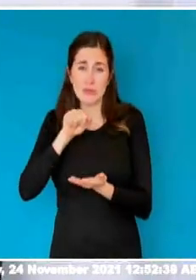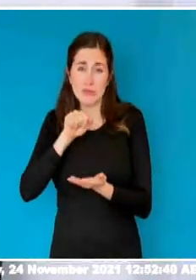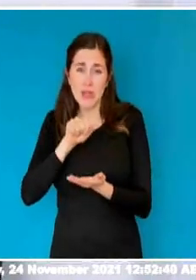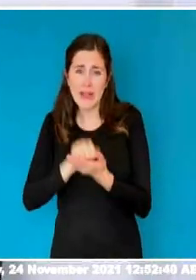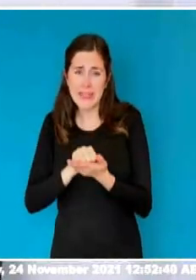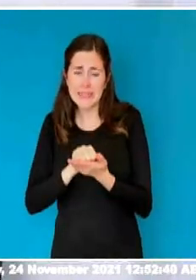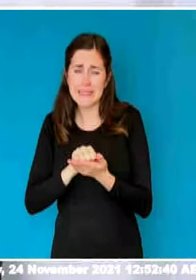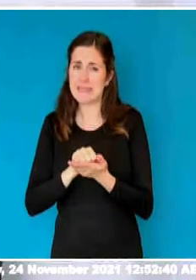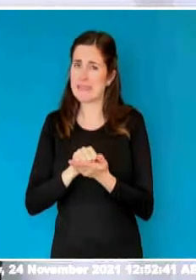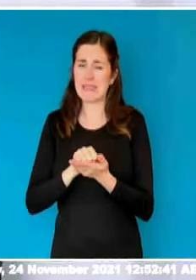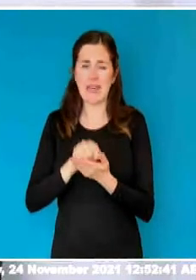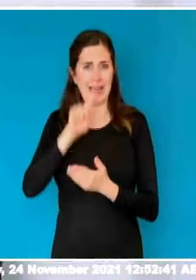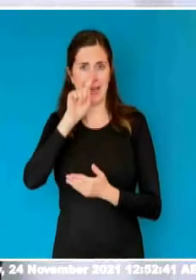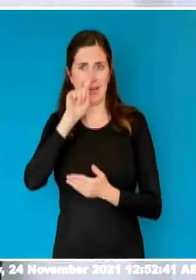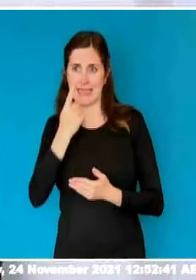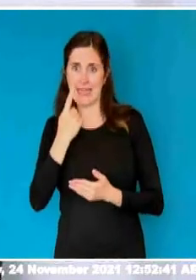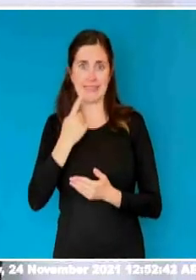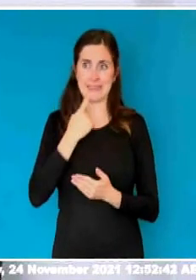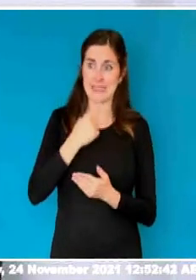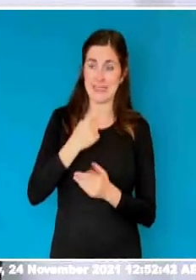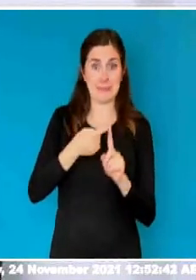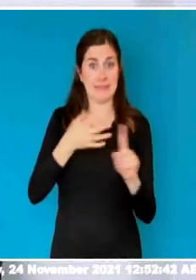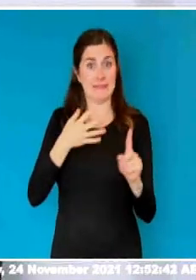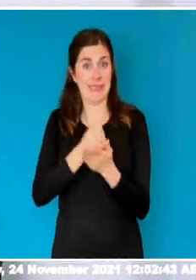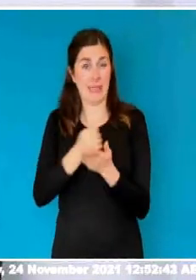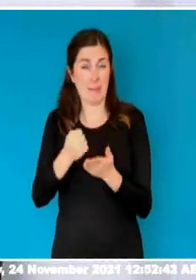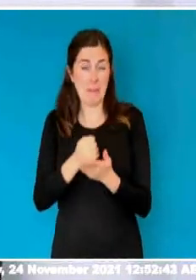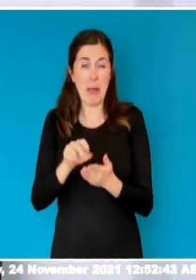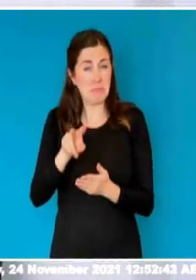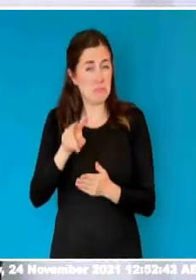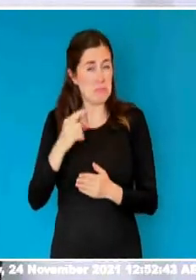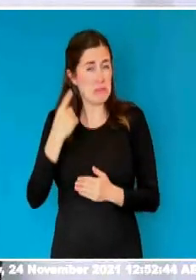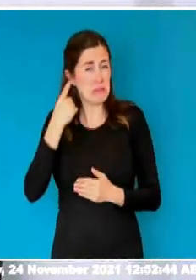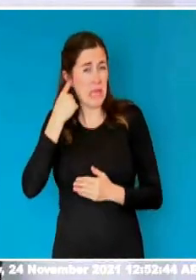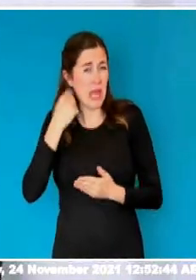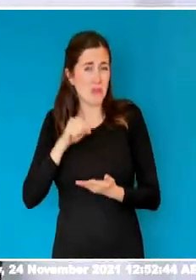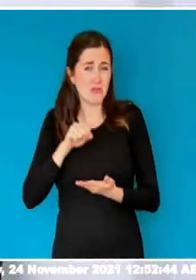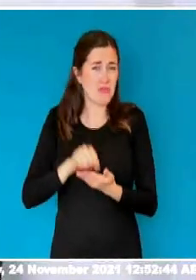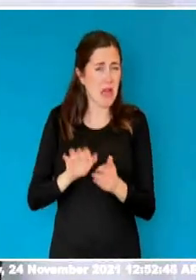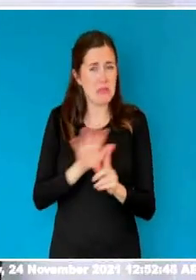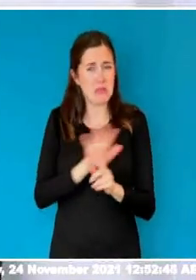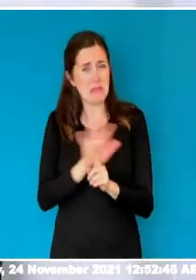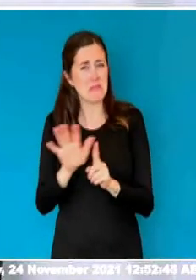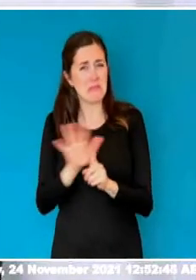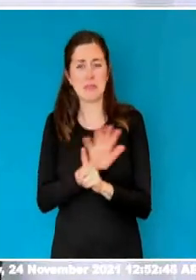I can't tell you the Census number off the top of my head but that is about the number, yes. MS DOWSETT: Okay.